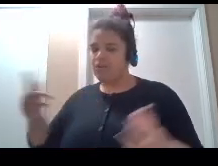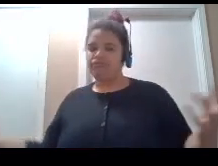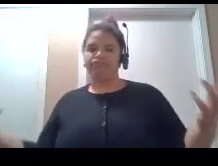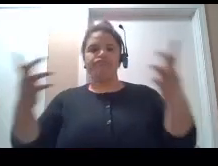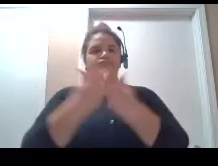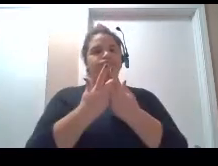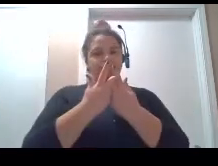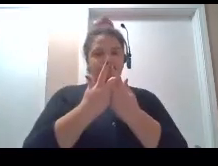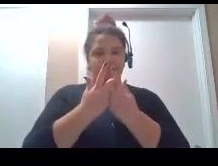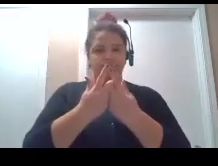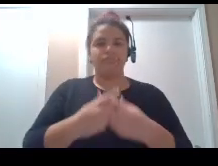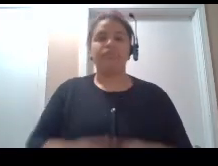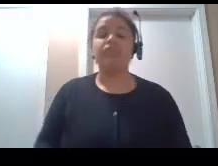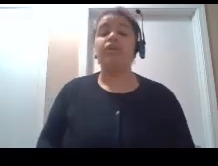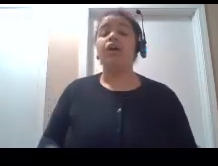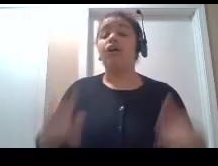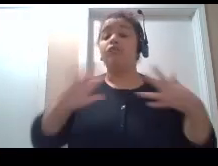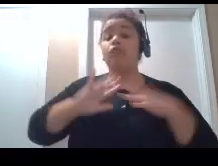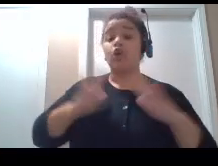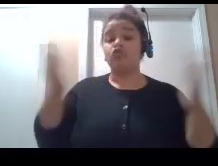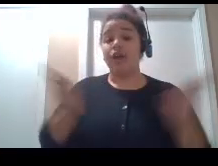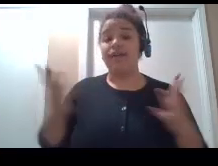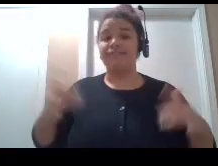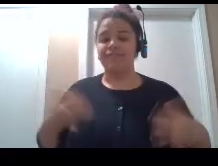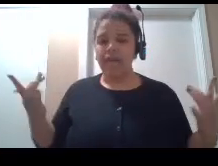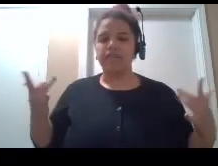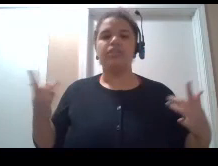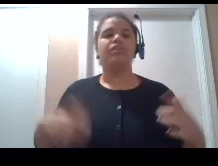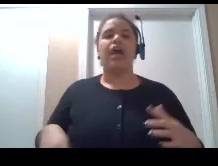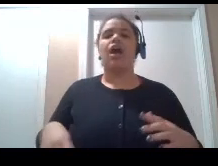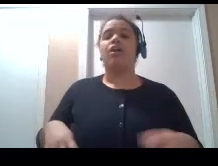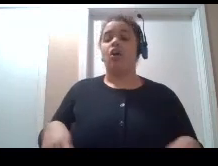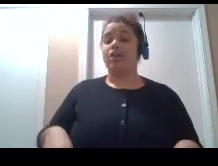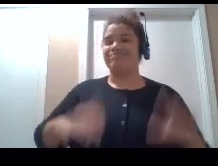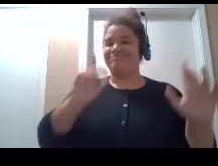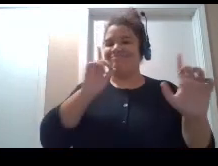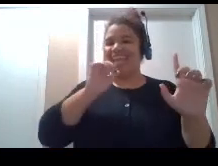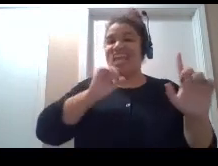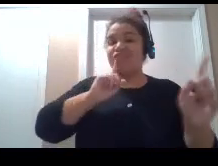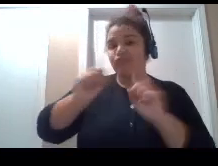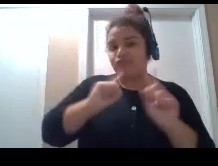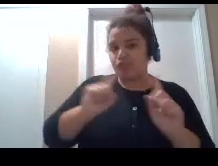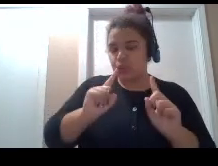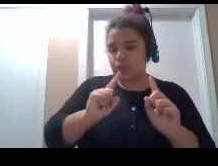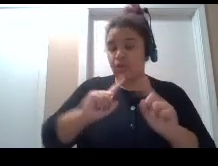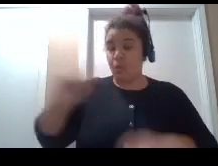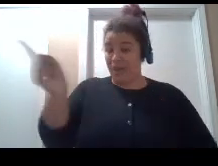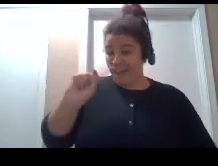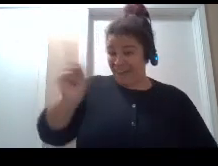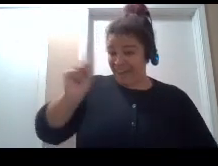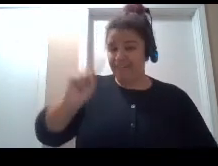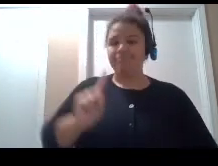Virtual Hiring Events are a series of virtual interviews in Microsoft Teams meetings in 20-